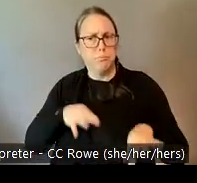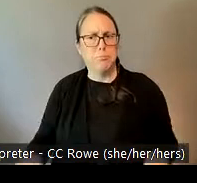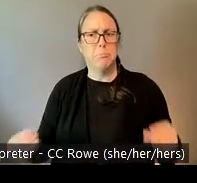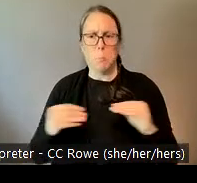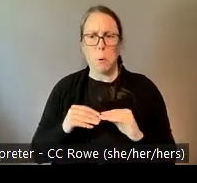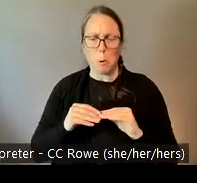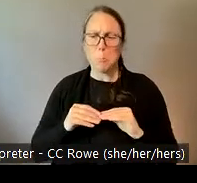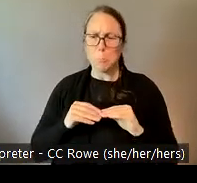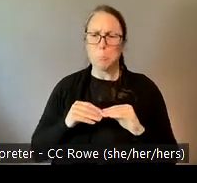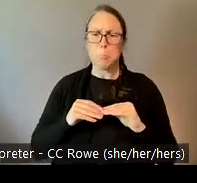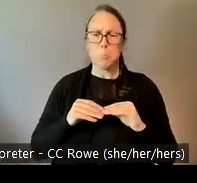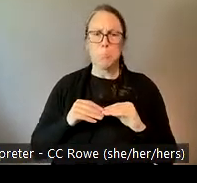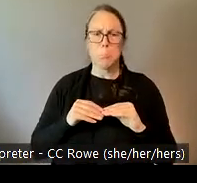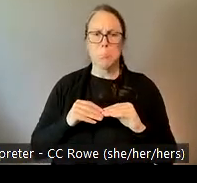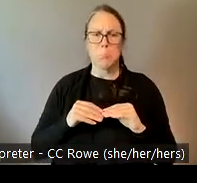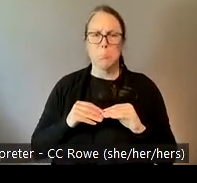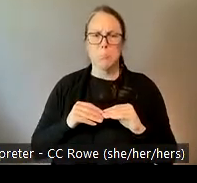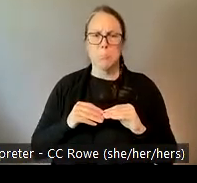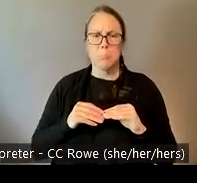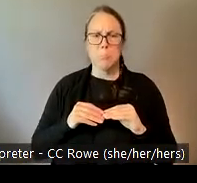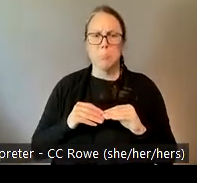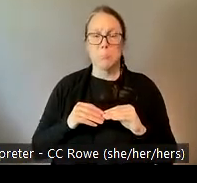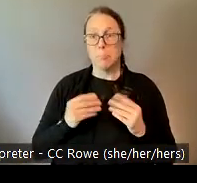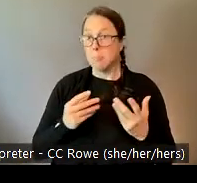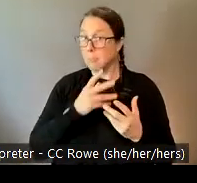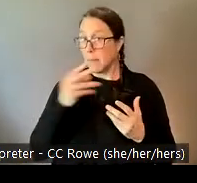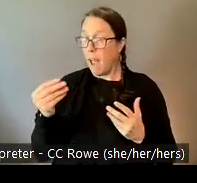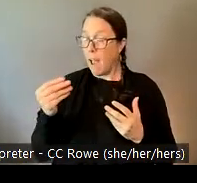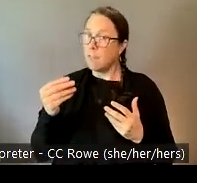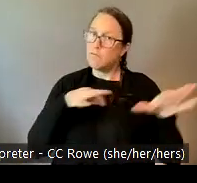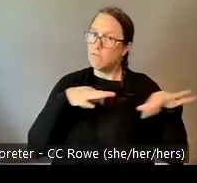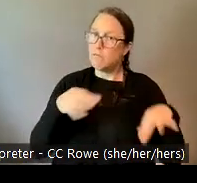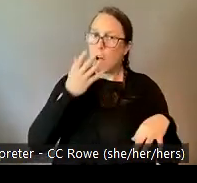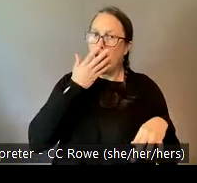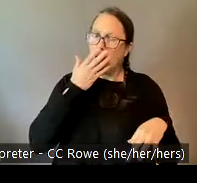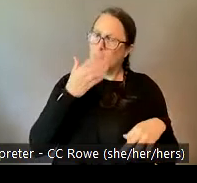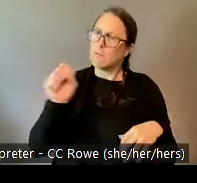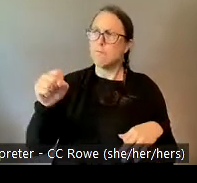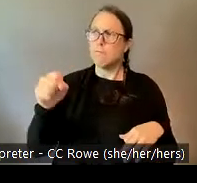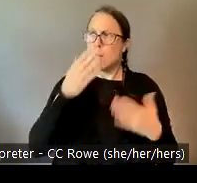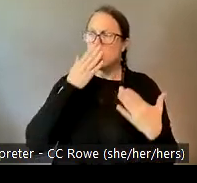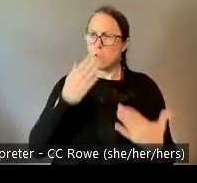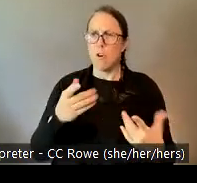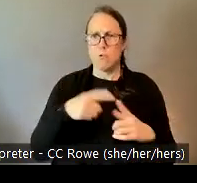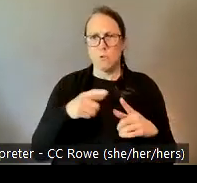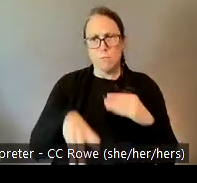Yeah, and certainly colors would be acceptable pieces of detail to use. Yeah.